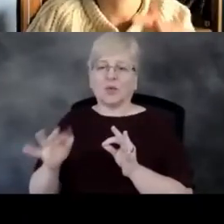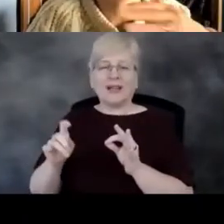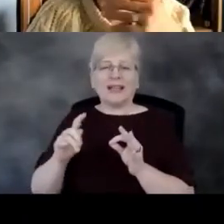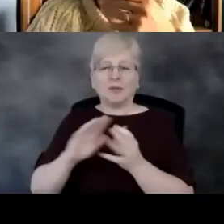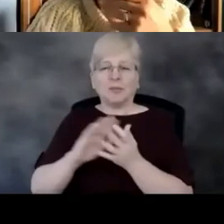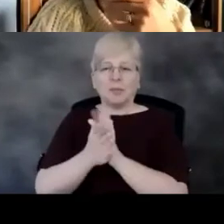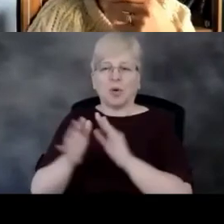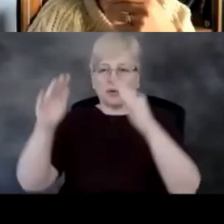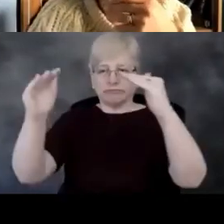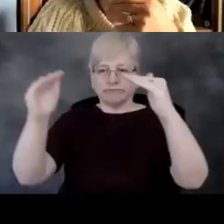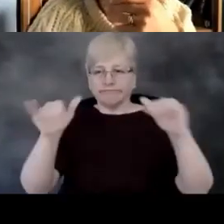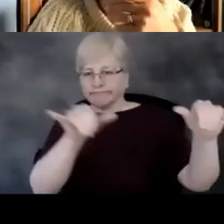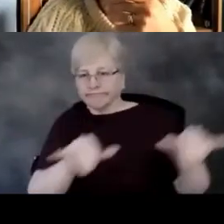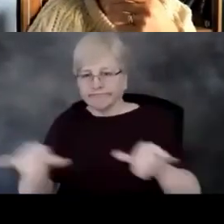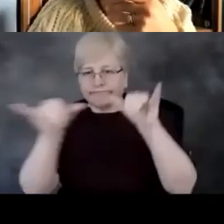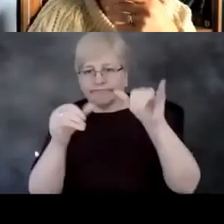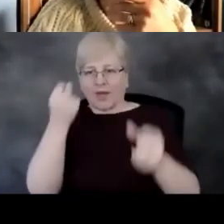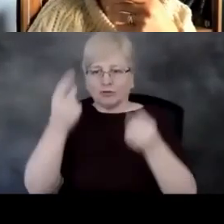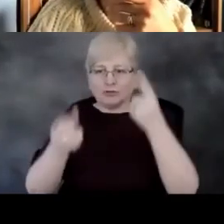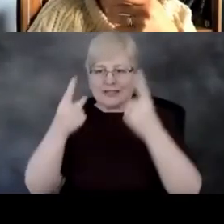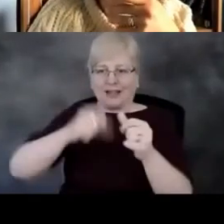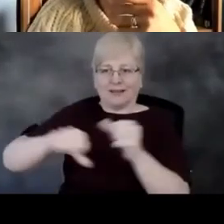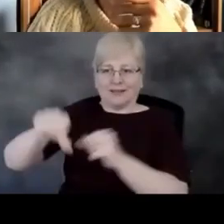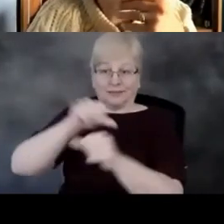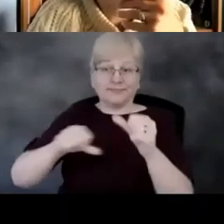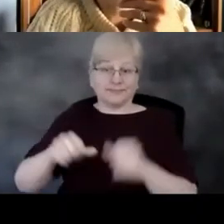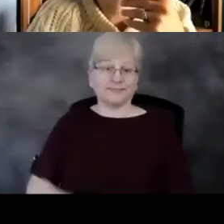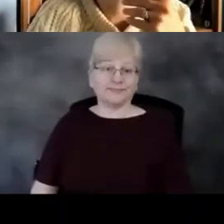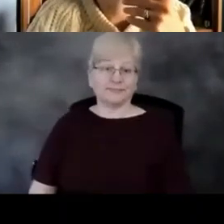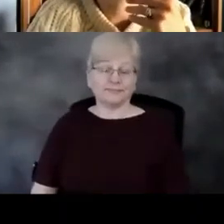understand what everyone is talking 17:33:21 about. We want to think about using